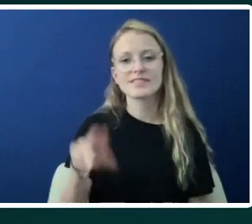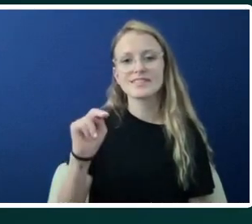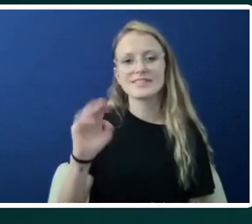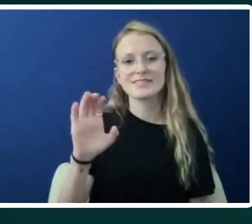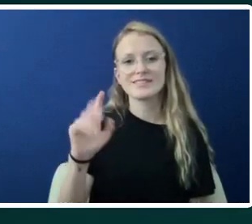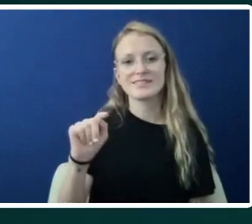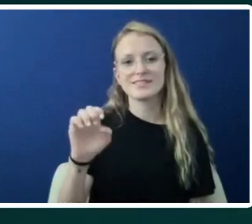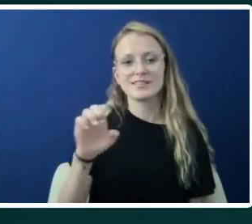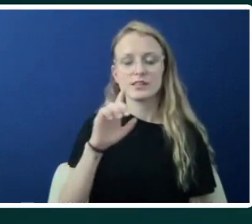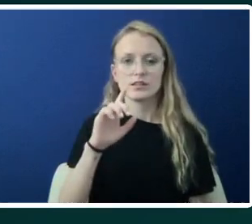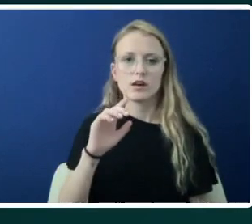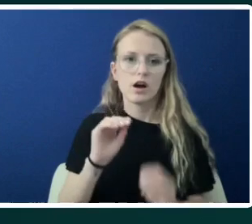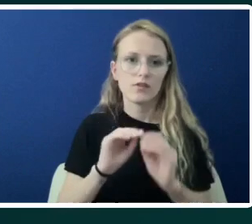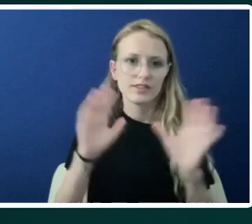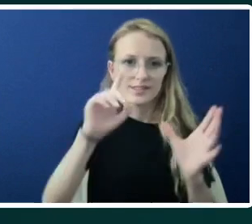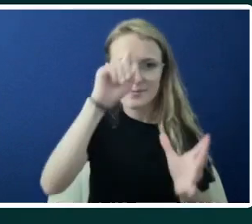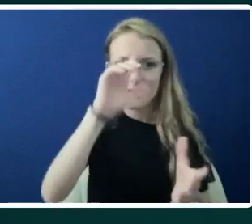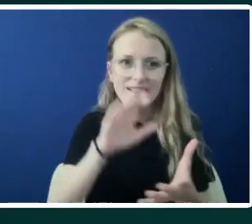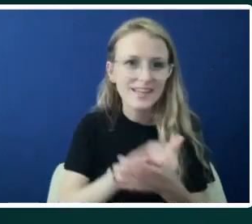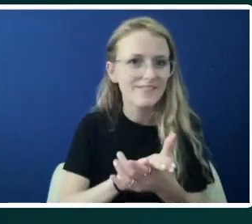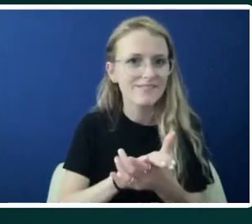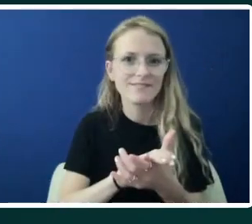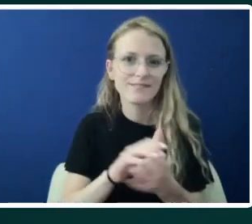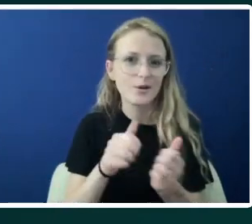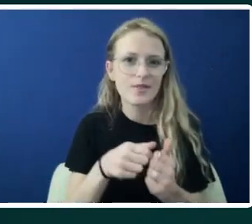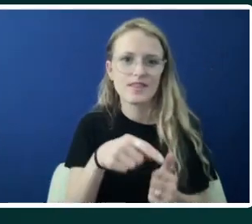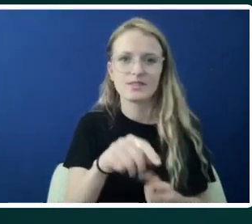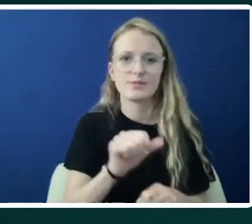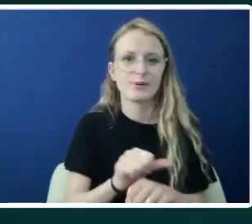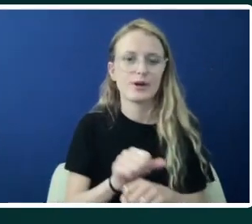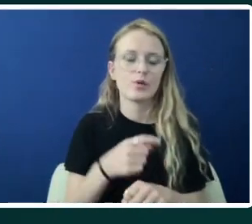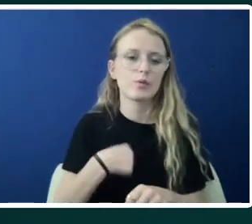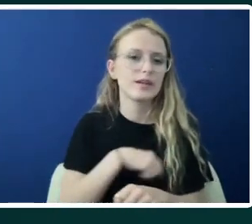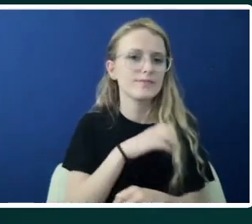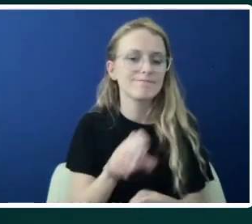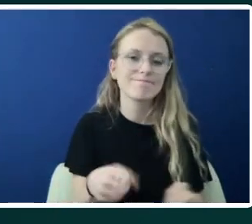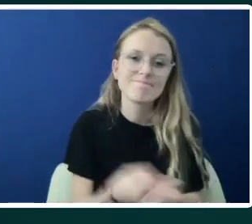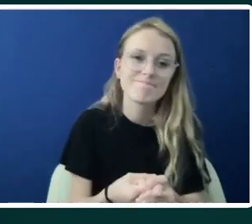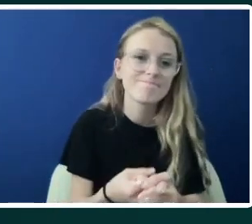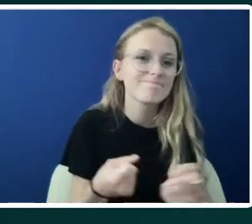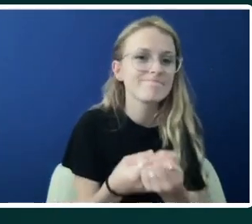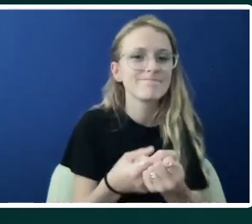in this work. We believe it -- believe in it so much that we're out raising private philanthropic